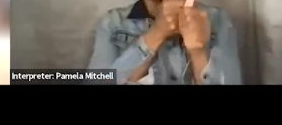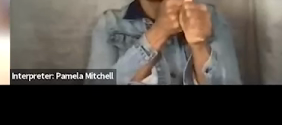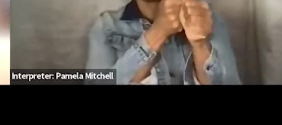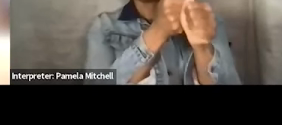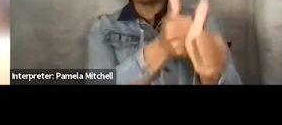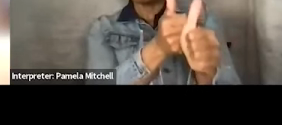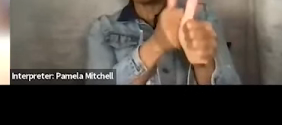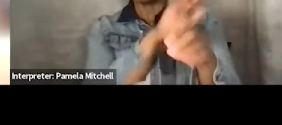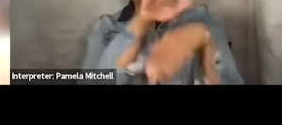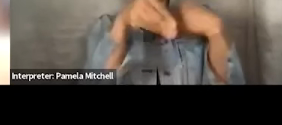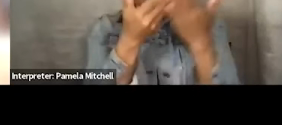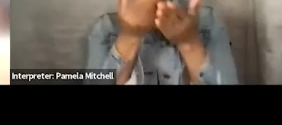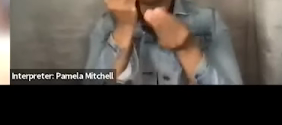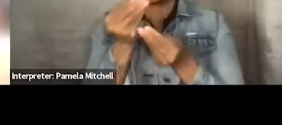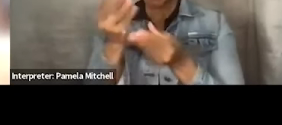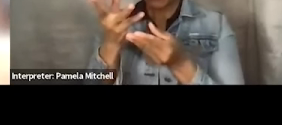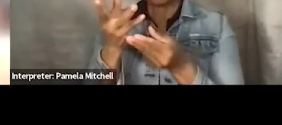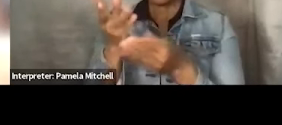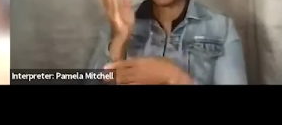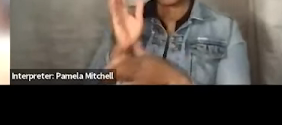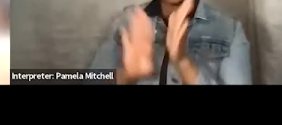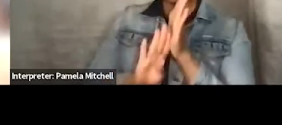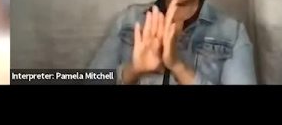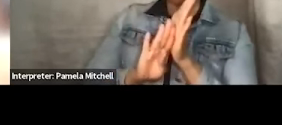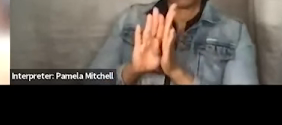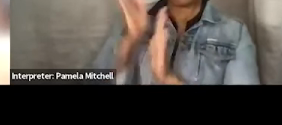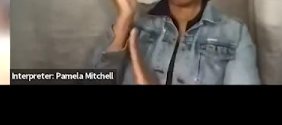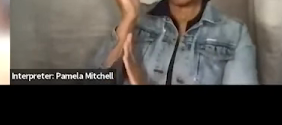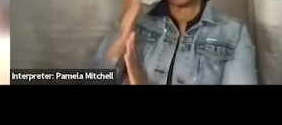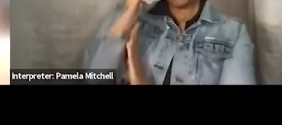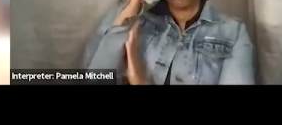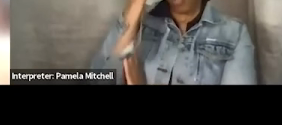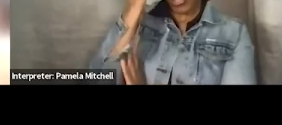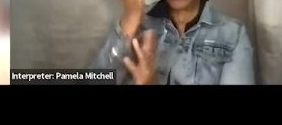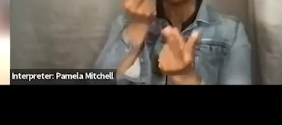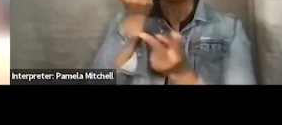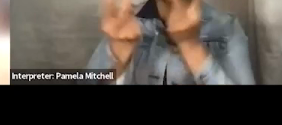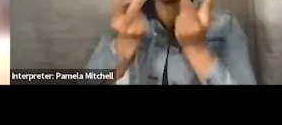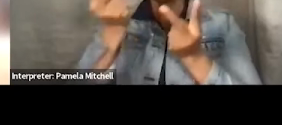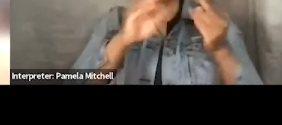But we have developed a shared presentation so that we can go out in the community and do that together.